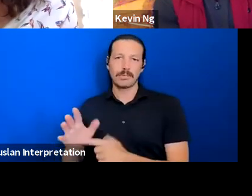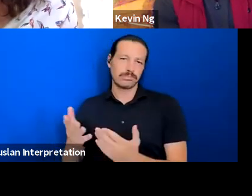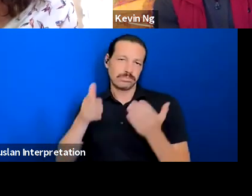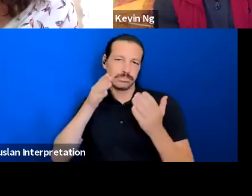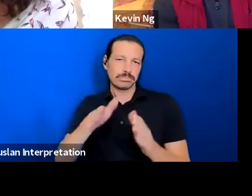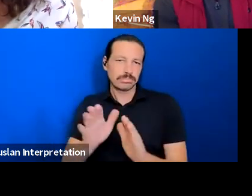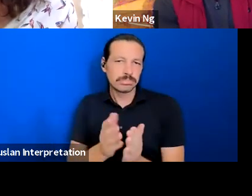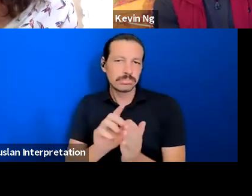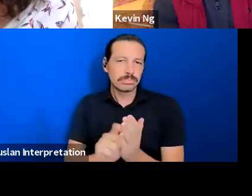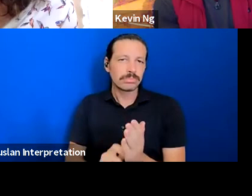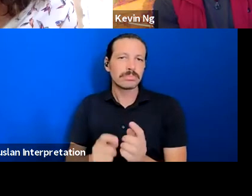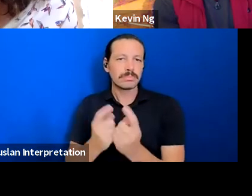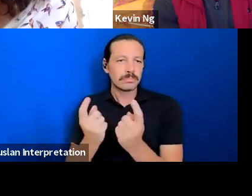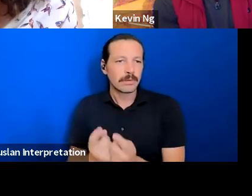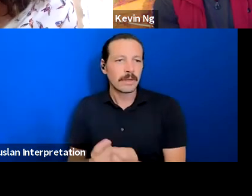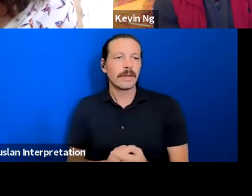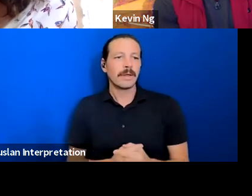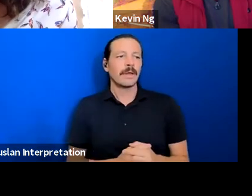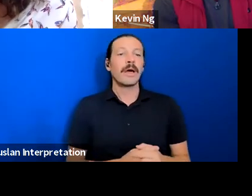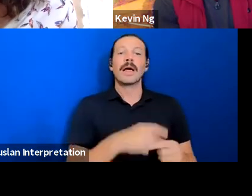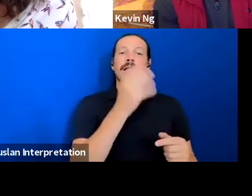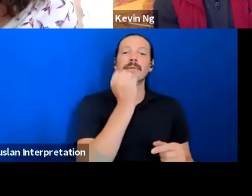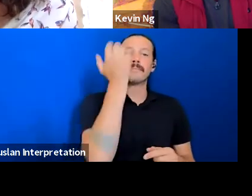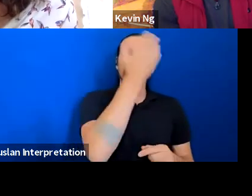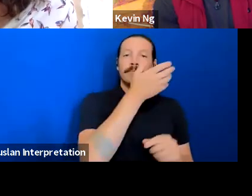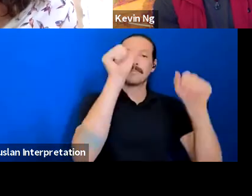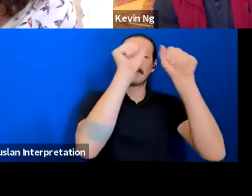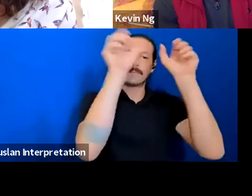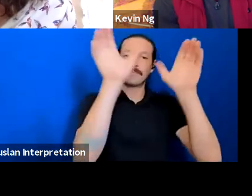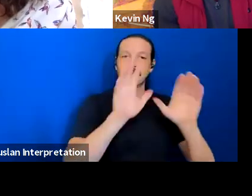Aboriginal and Torres Strait Islander panels are looking at all art forms